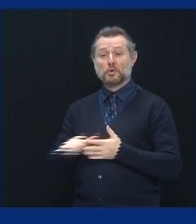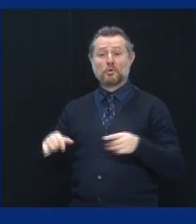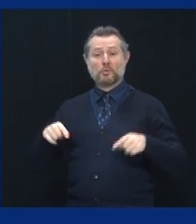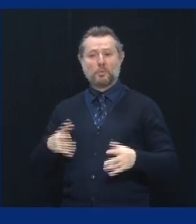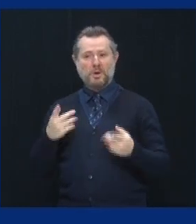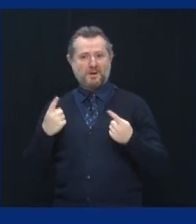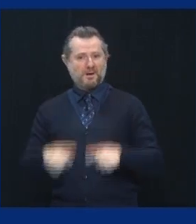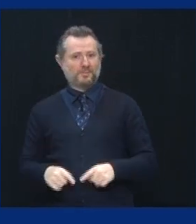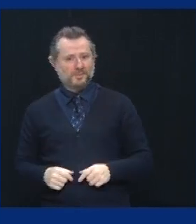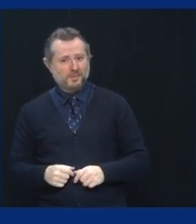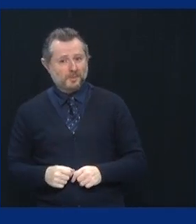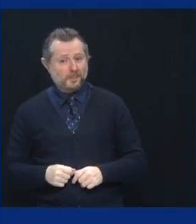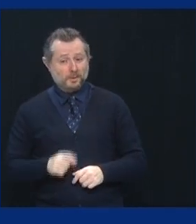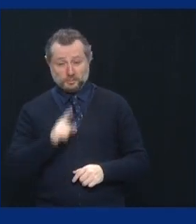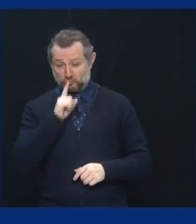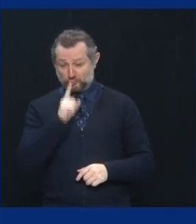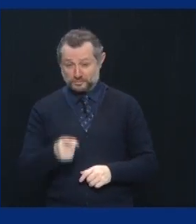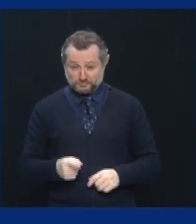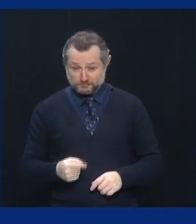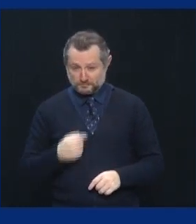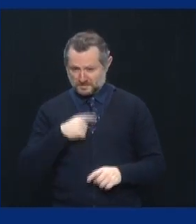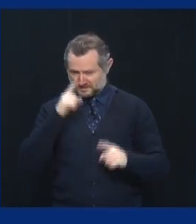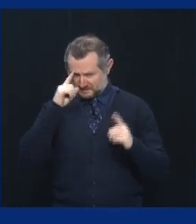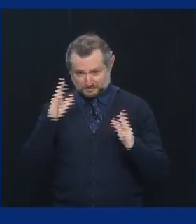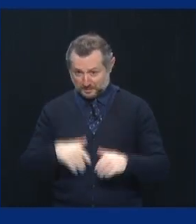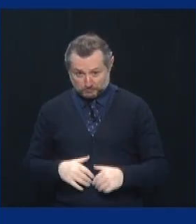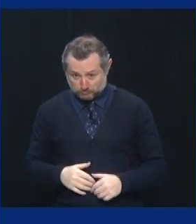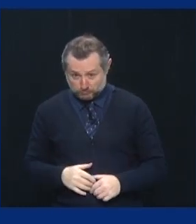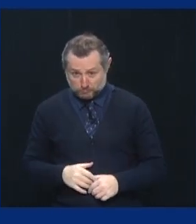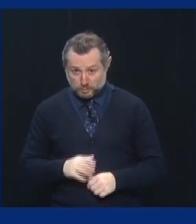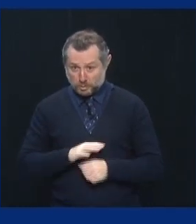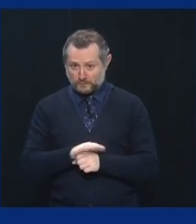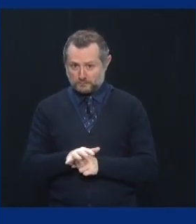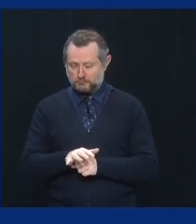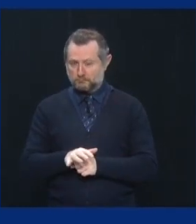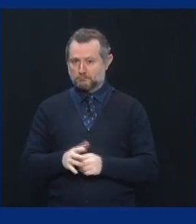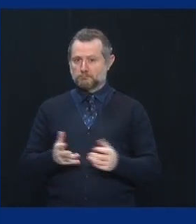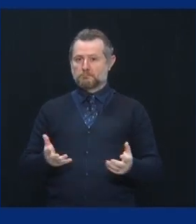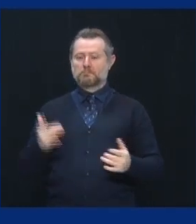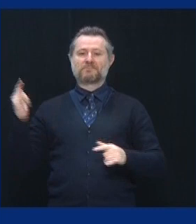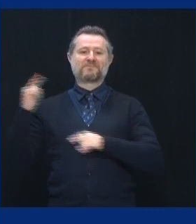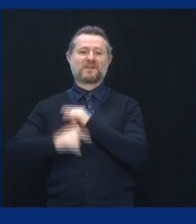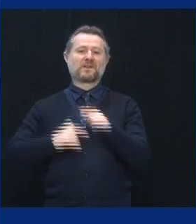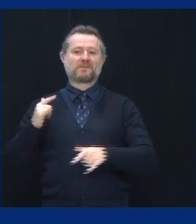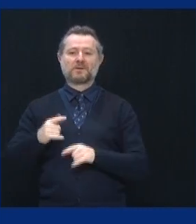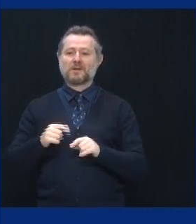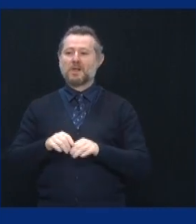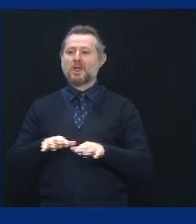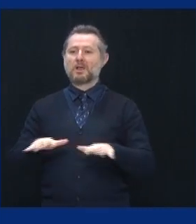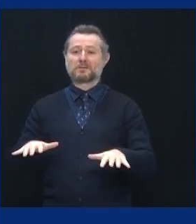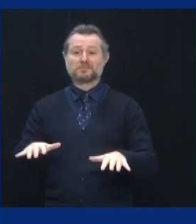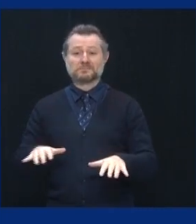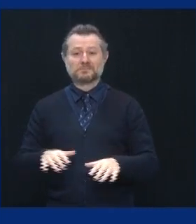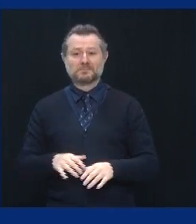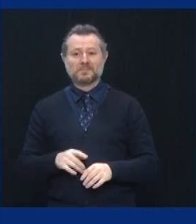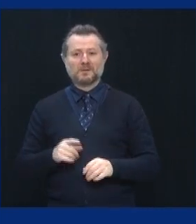THE APPROPRIATE AID. THE NATION IN MANY WAYS LEARNED FROM NEW YORK. WE WENT FIRST. WE WERE AMBUSHED BY COVID.